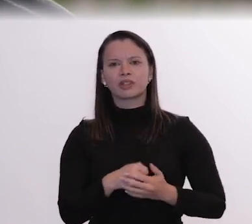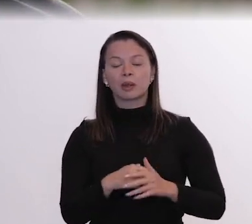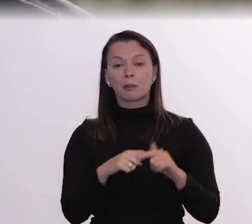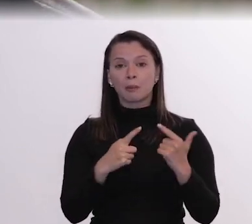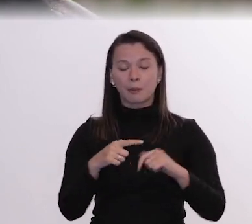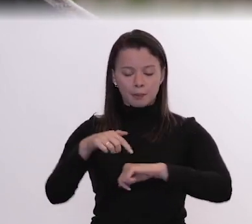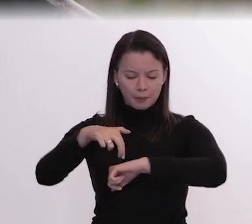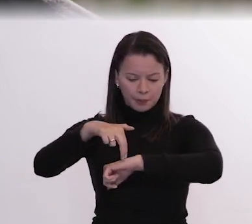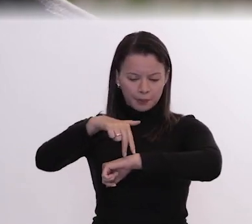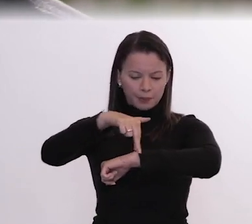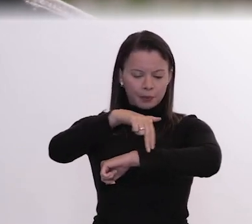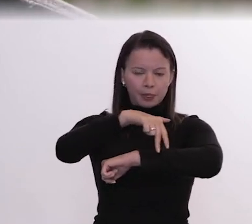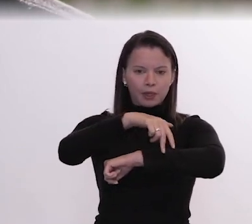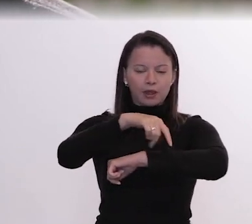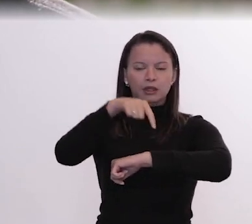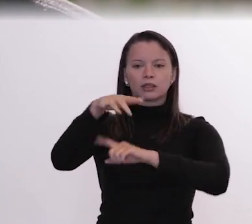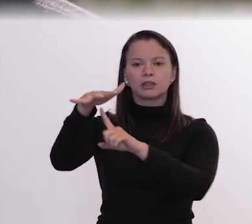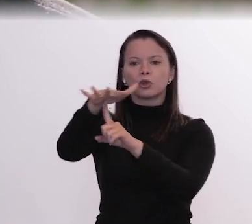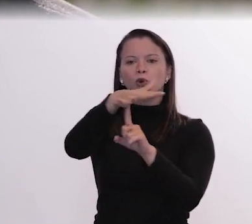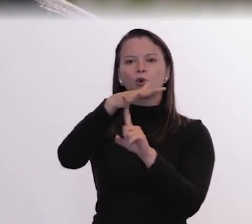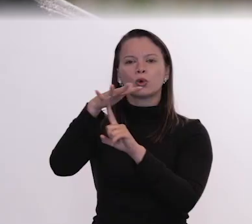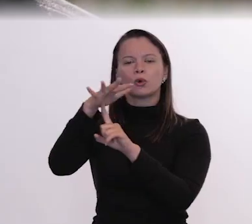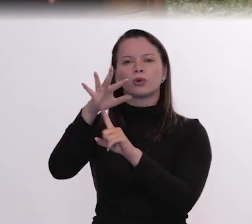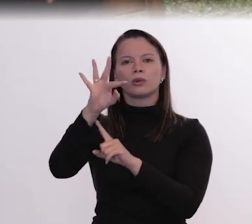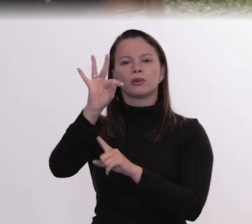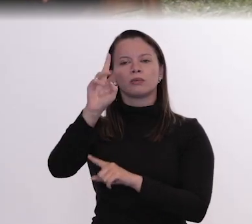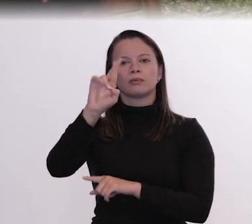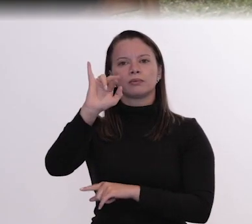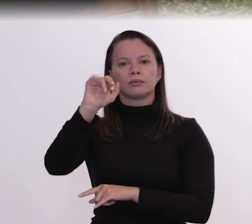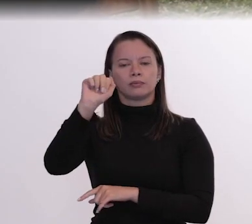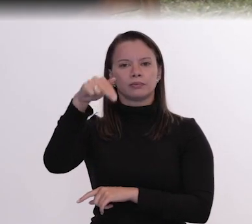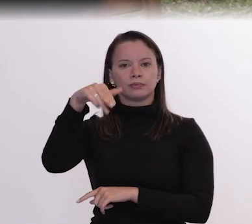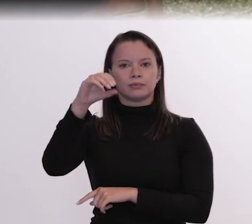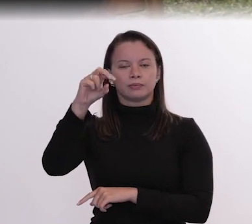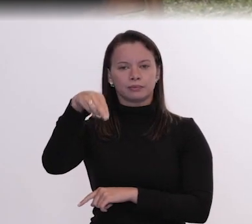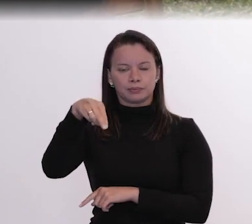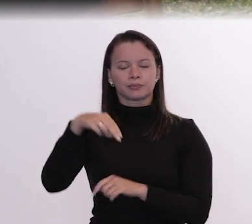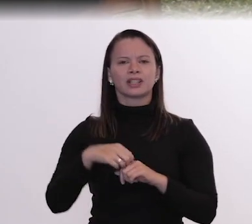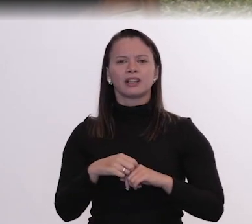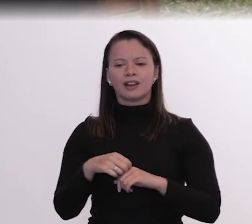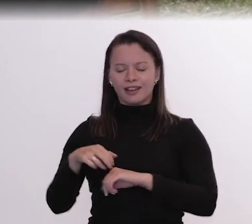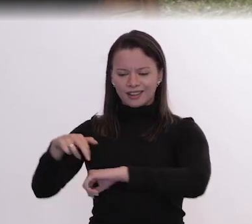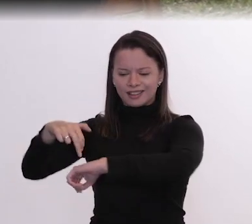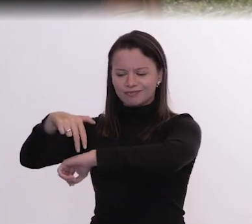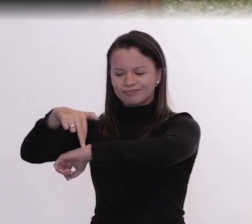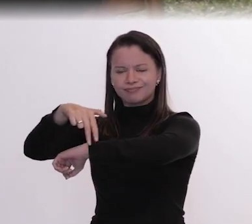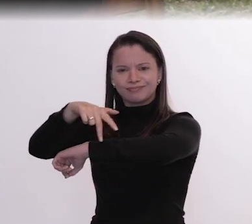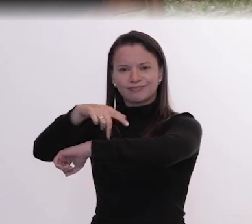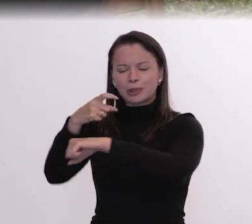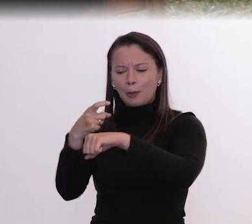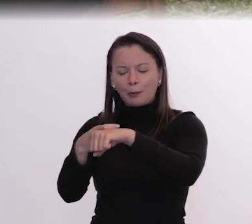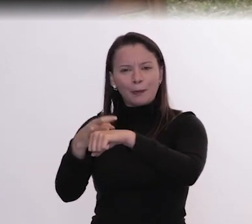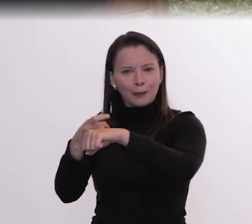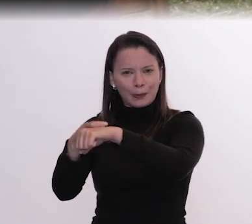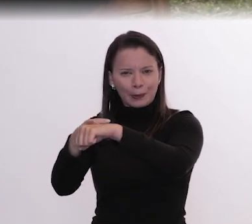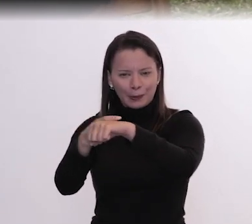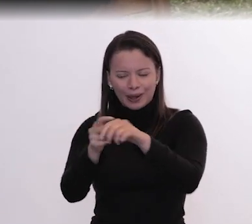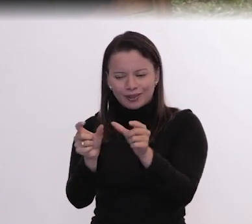And inside Trianon Park, that sidewalk with Portuguese stone